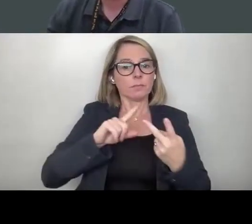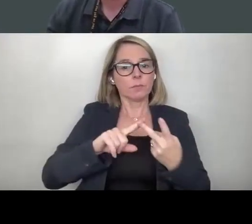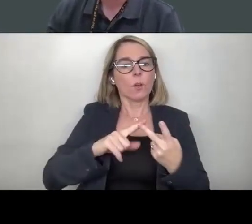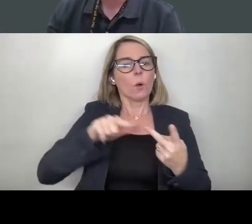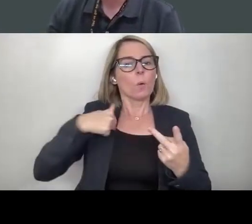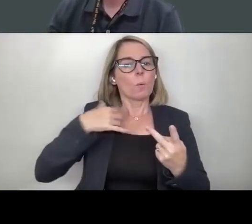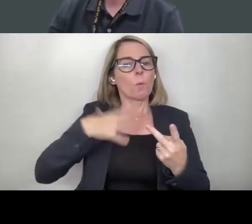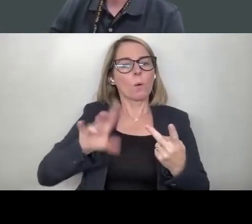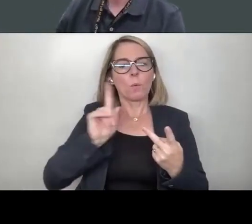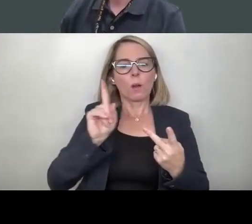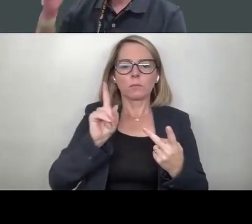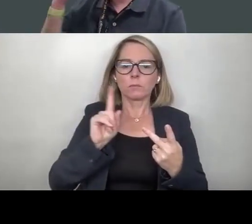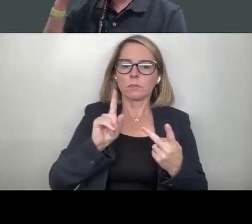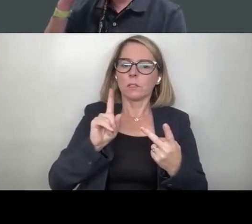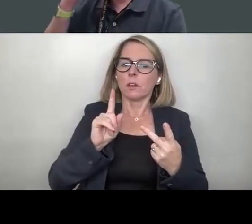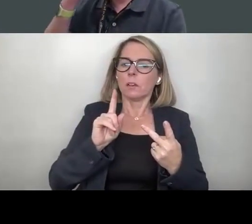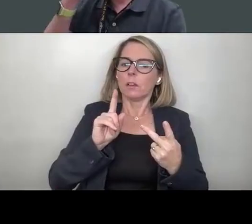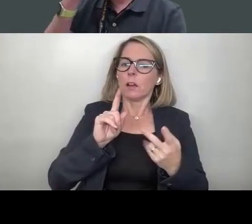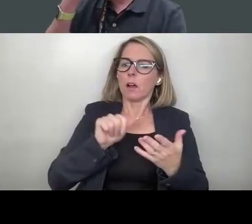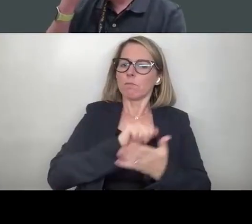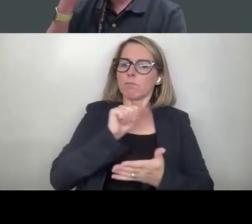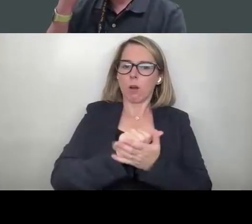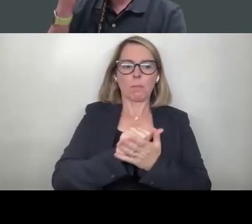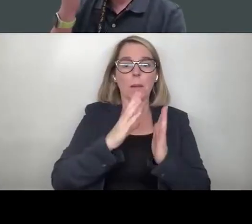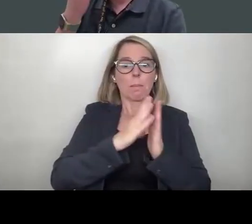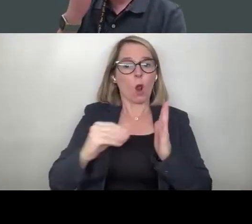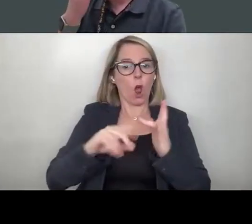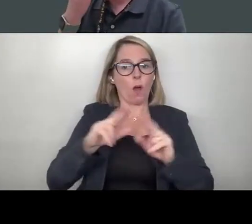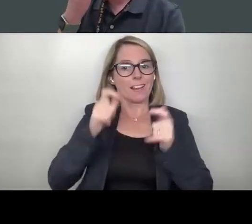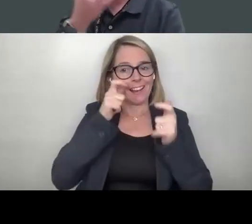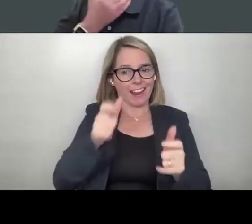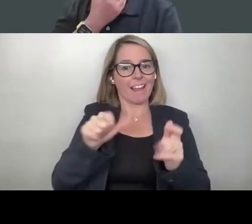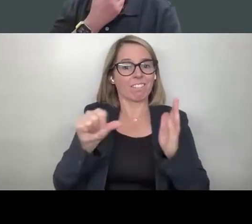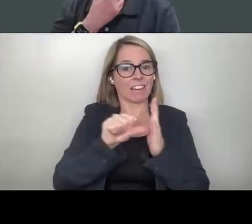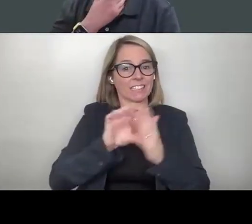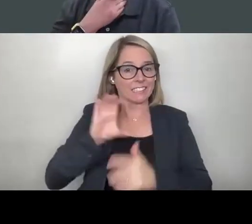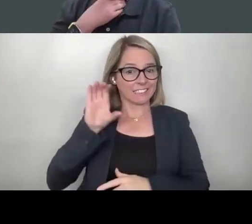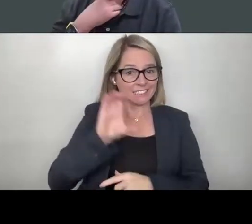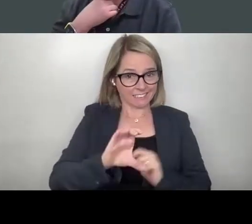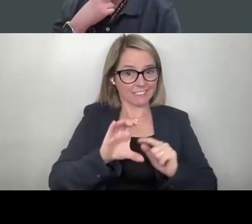funding base that actually supports implementation at a widespread or big scale, whether that's in